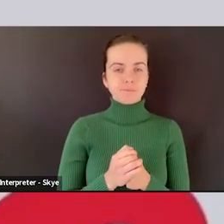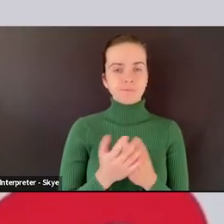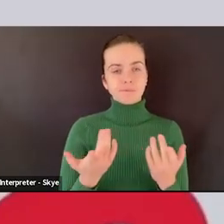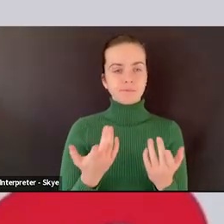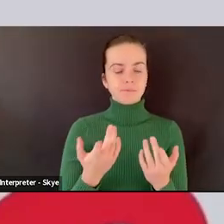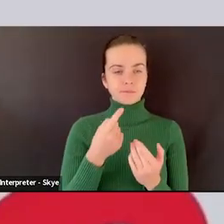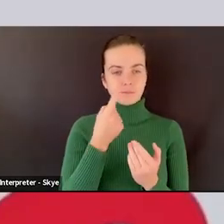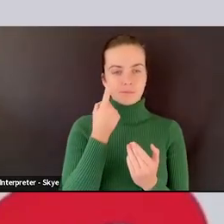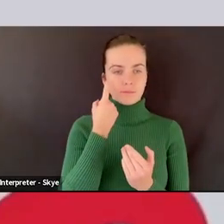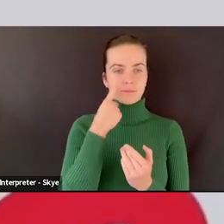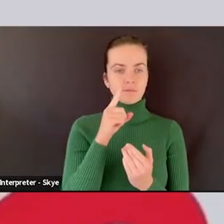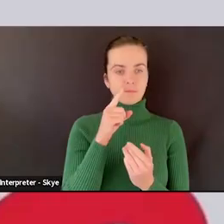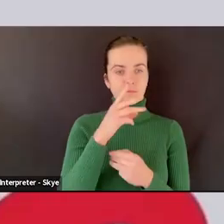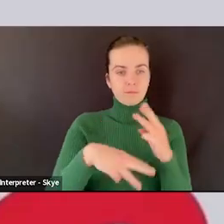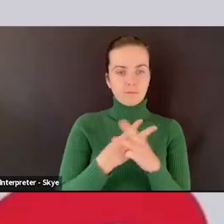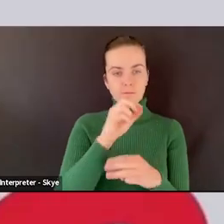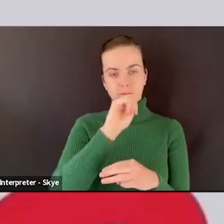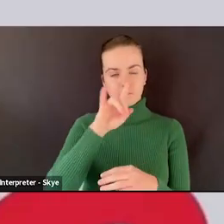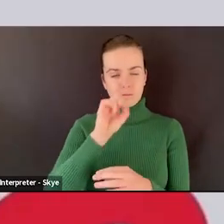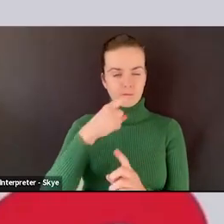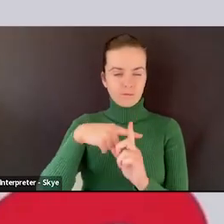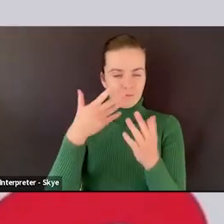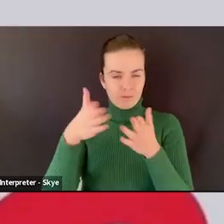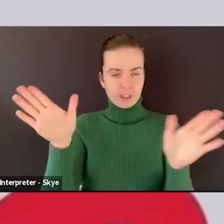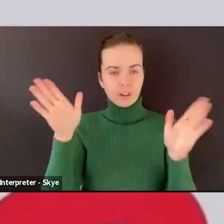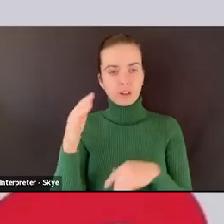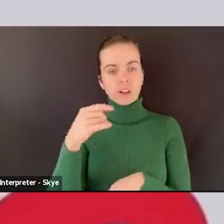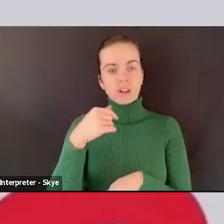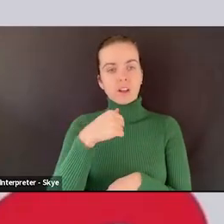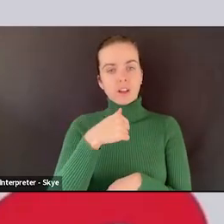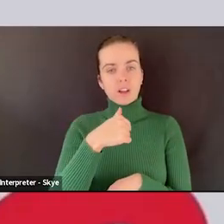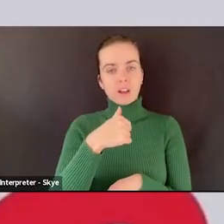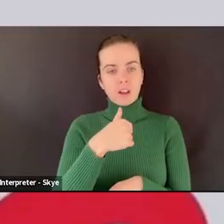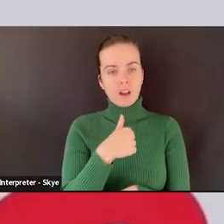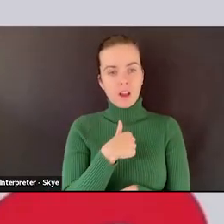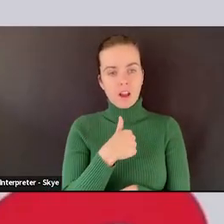more specifically for World AIDS Day but just in general, I will share freely in hopes that